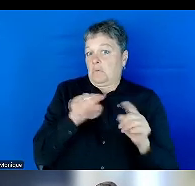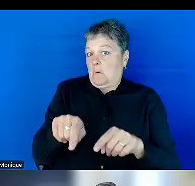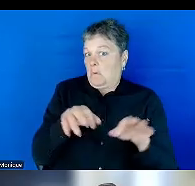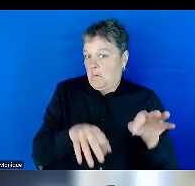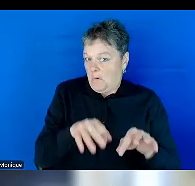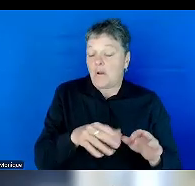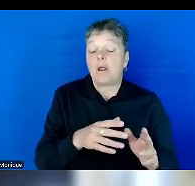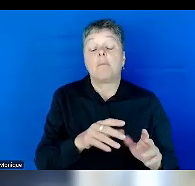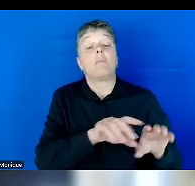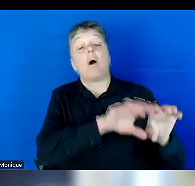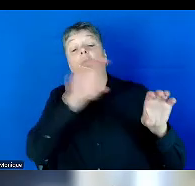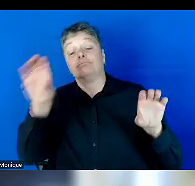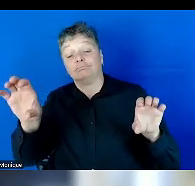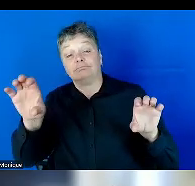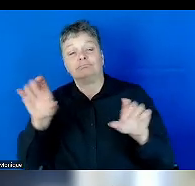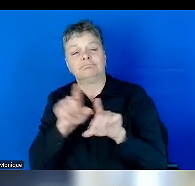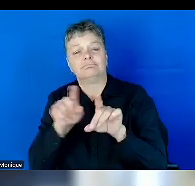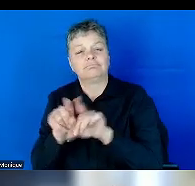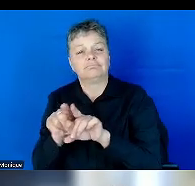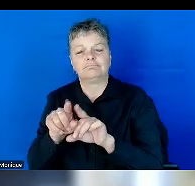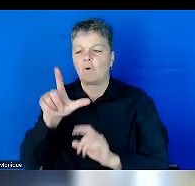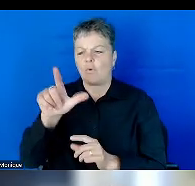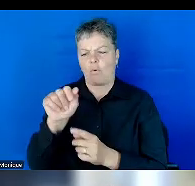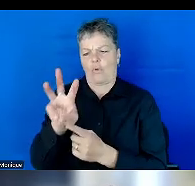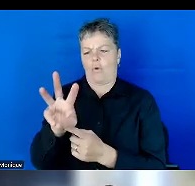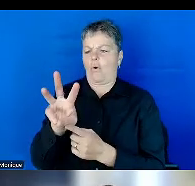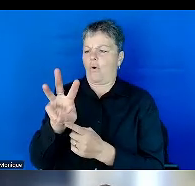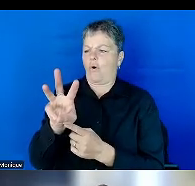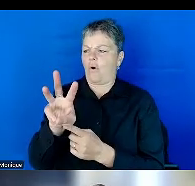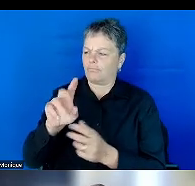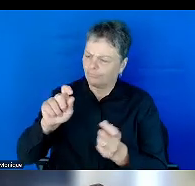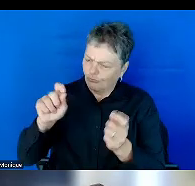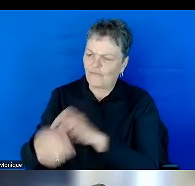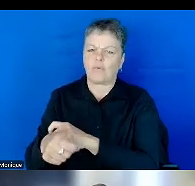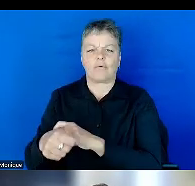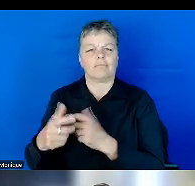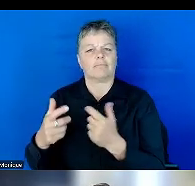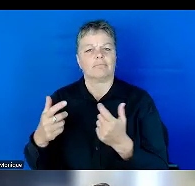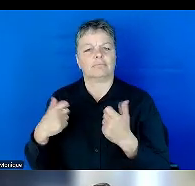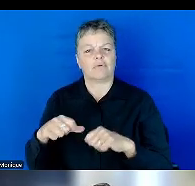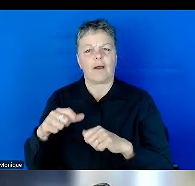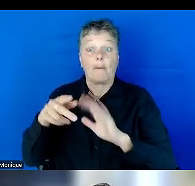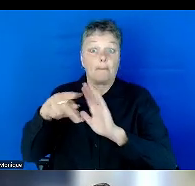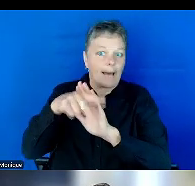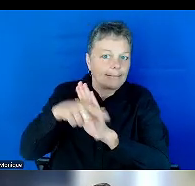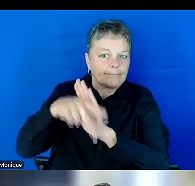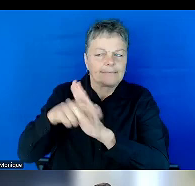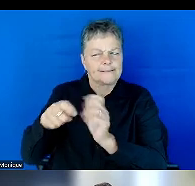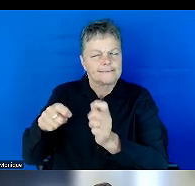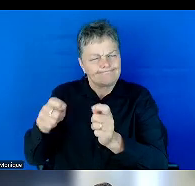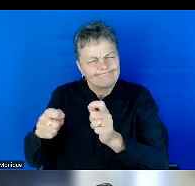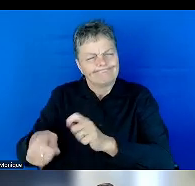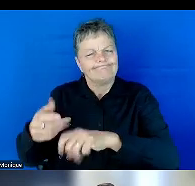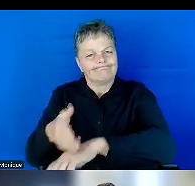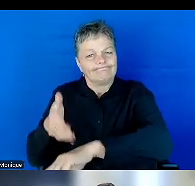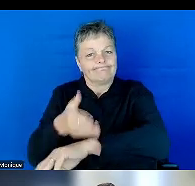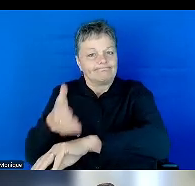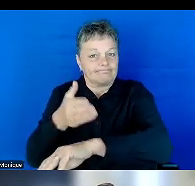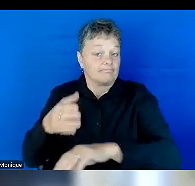um law reform and policy changes. Um these are different kinds of